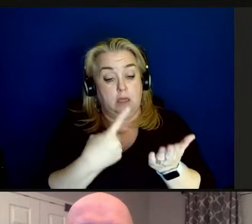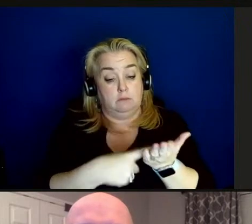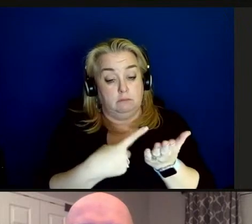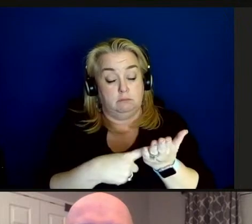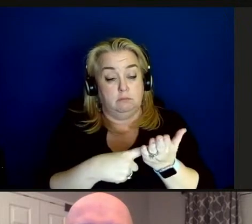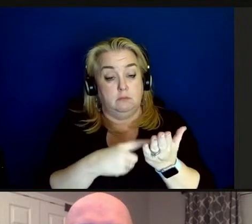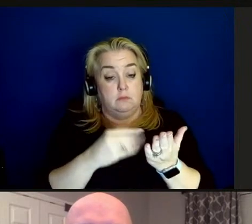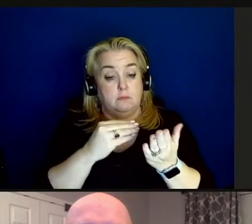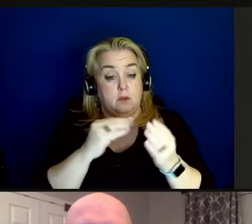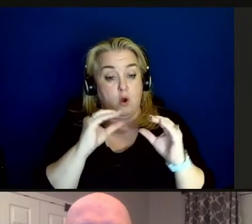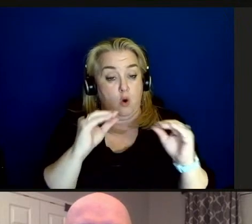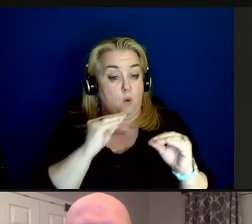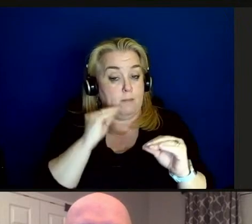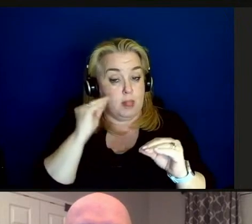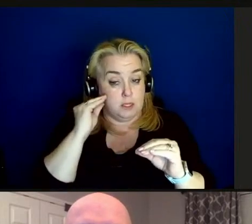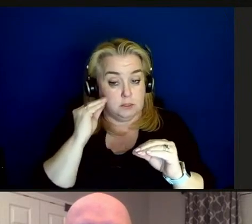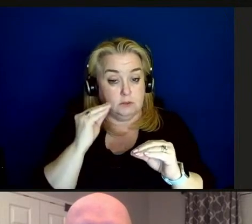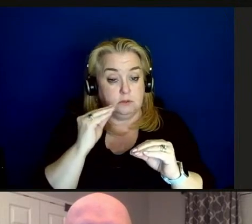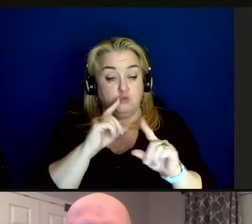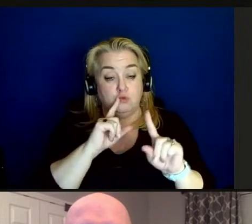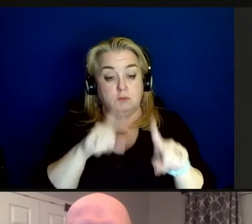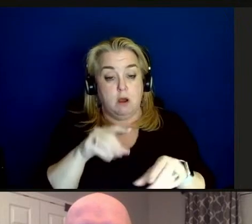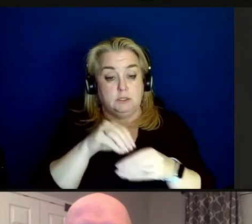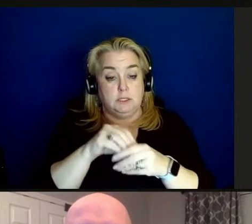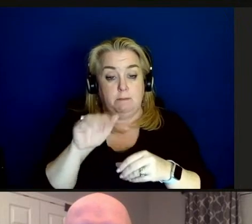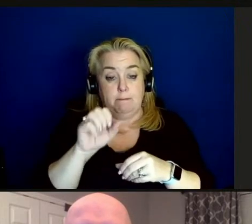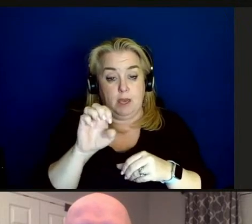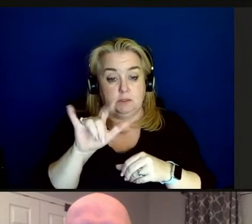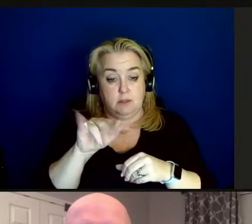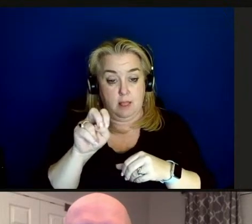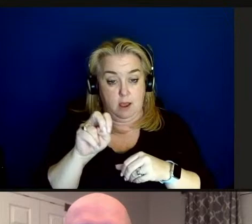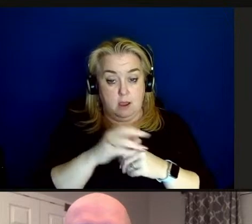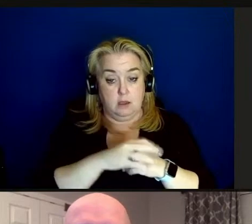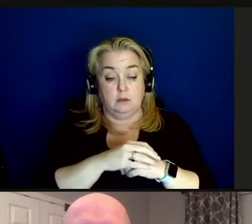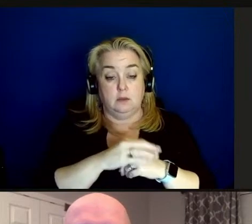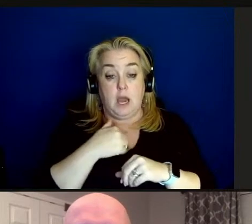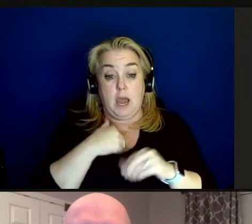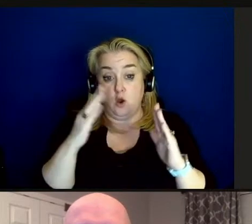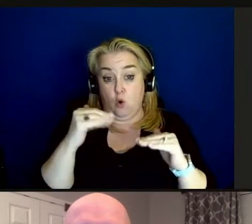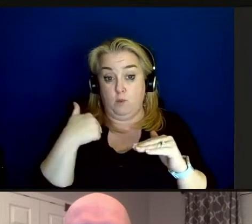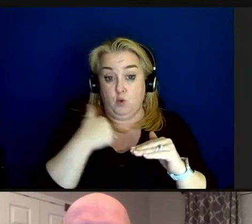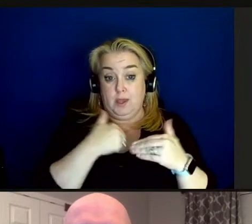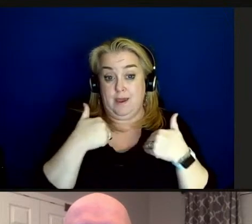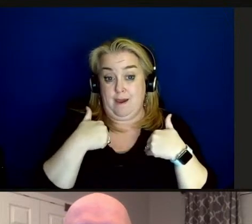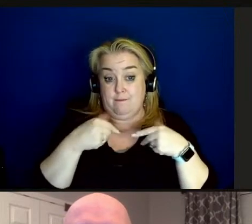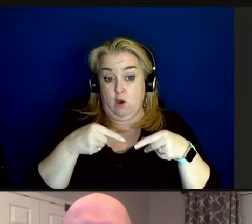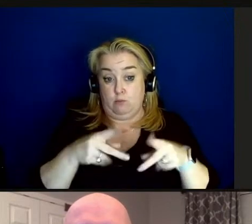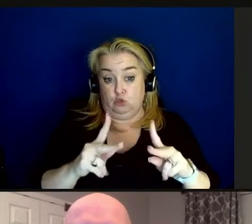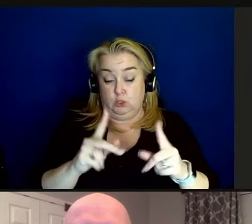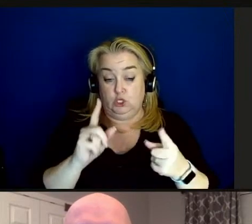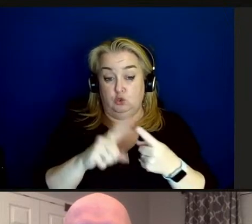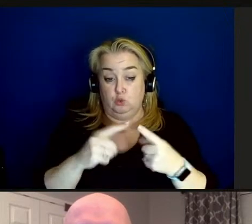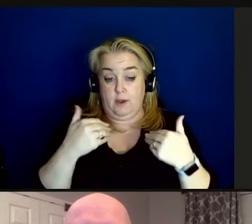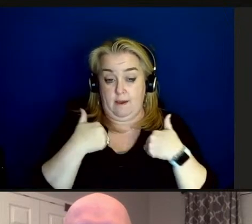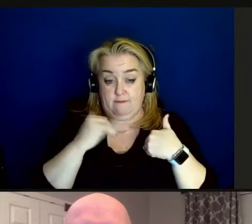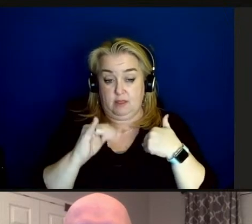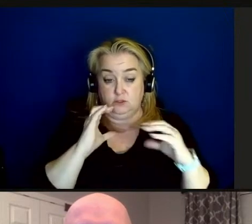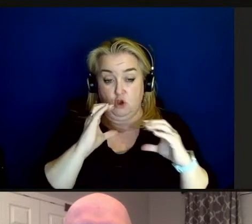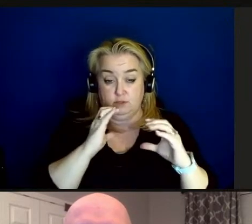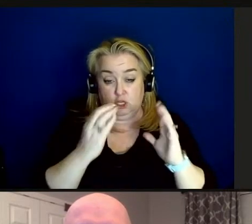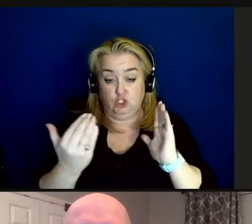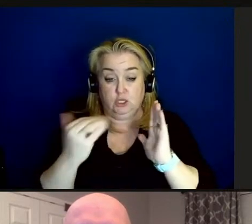AND ADDRESSING THE HOMELESS